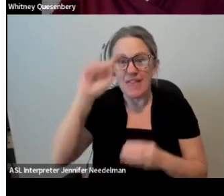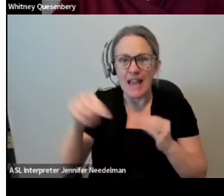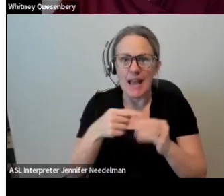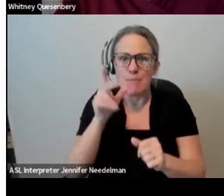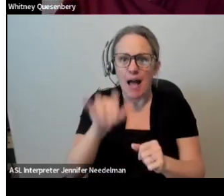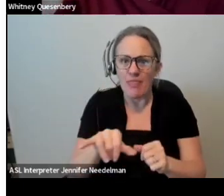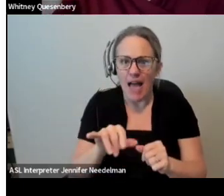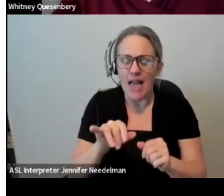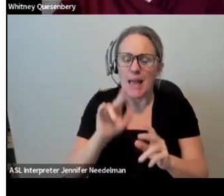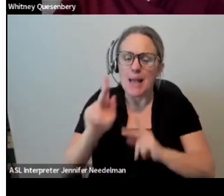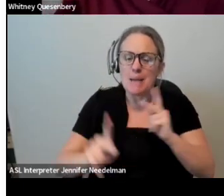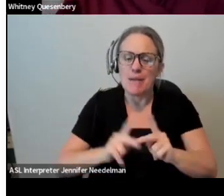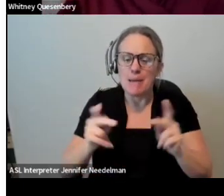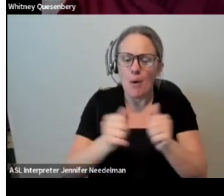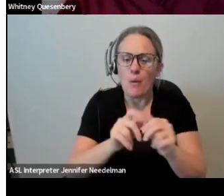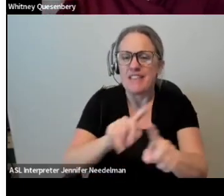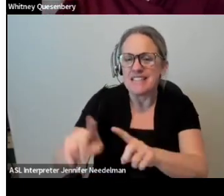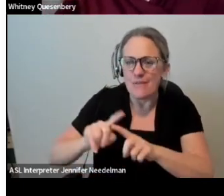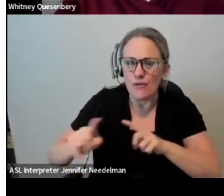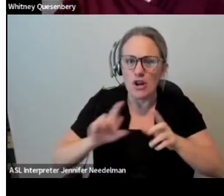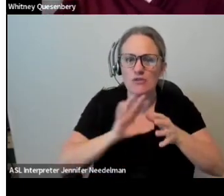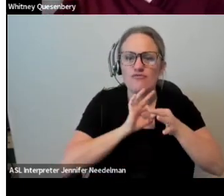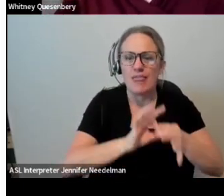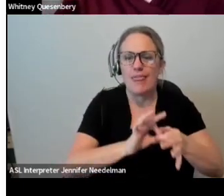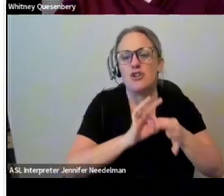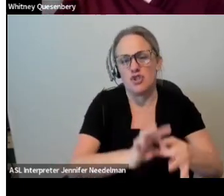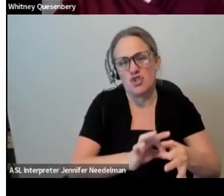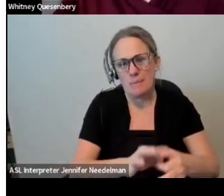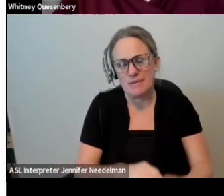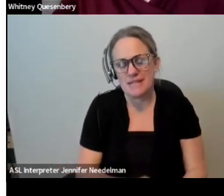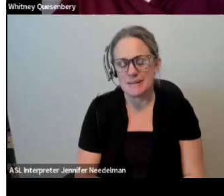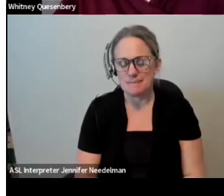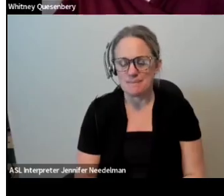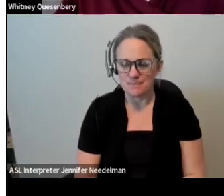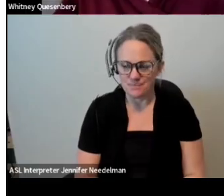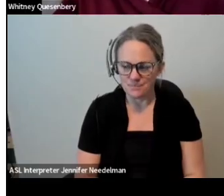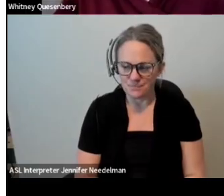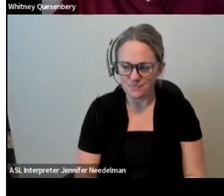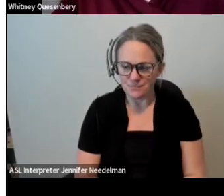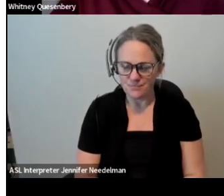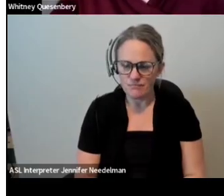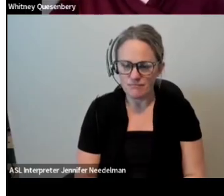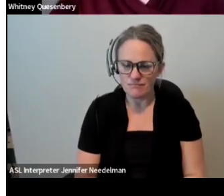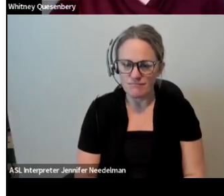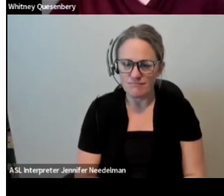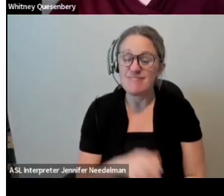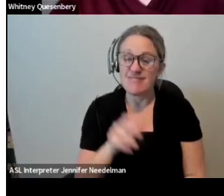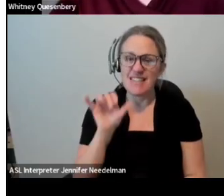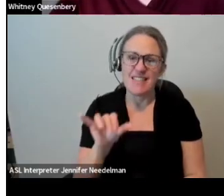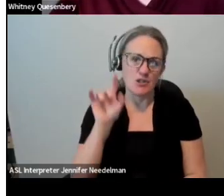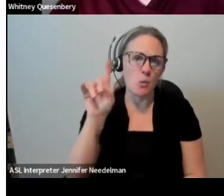with the larger entity behind your work and so on. So that's one of the places to start.